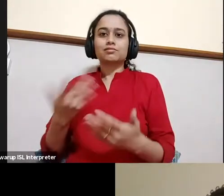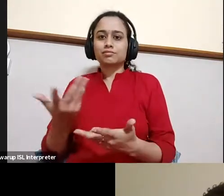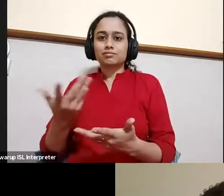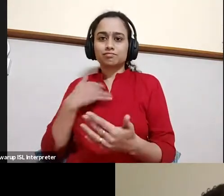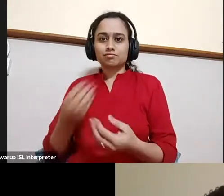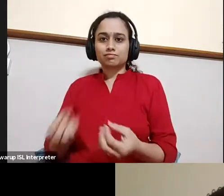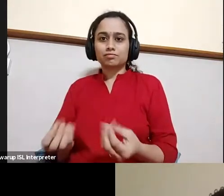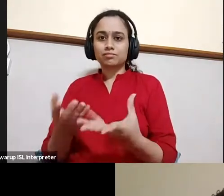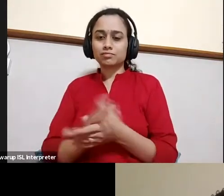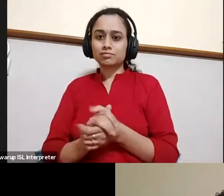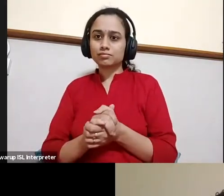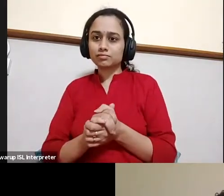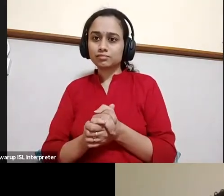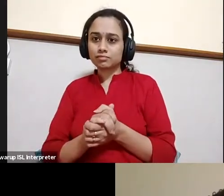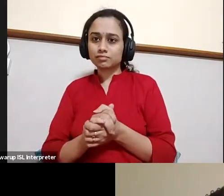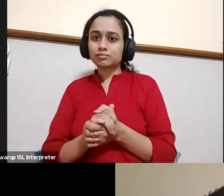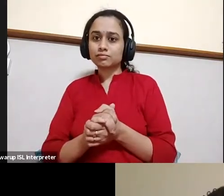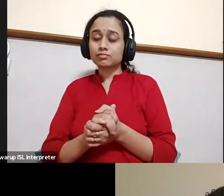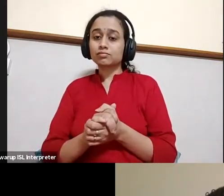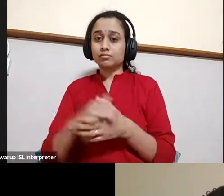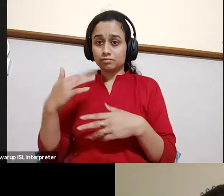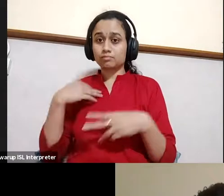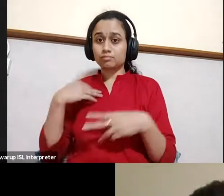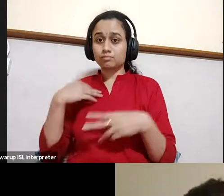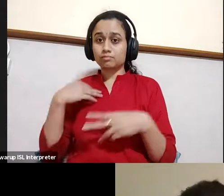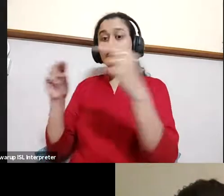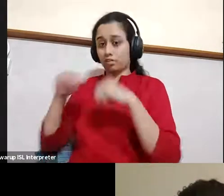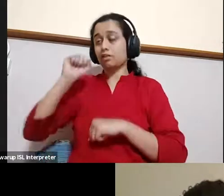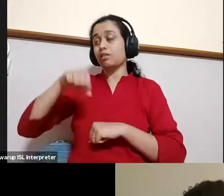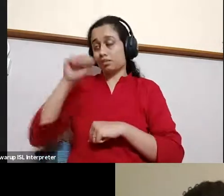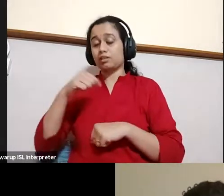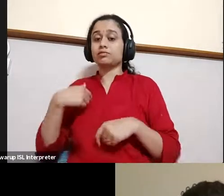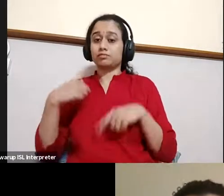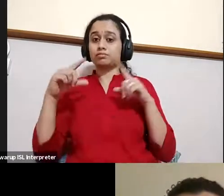this one so I spoke with Suresh about sort of this final image he mentions it in the